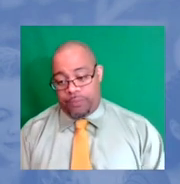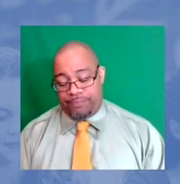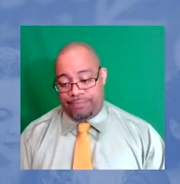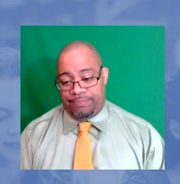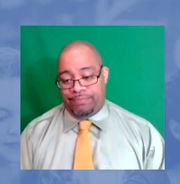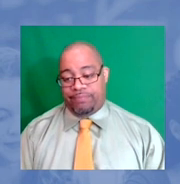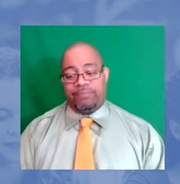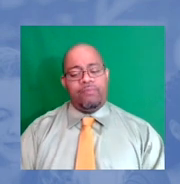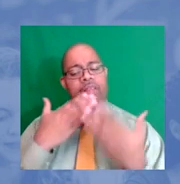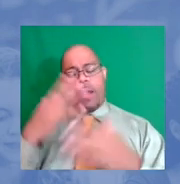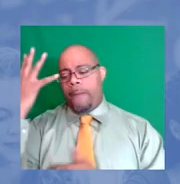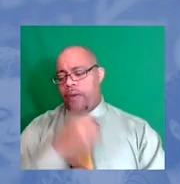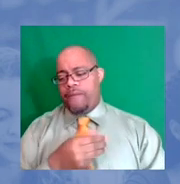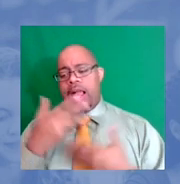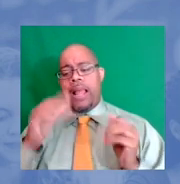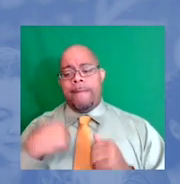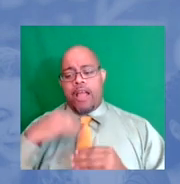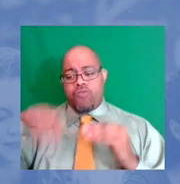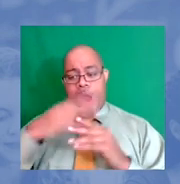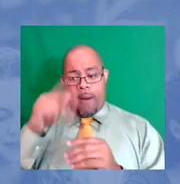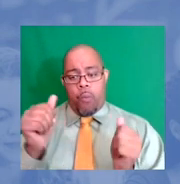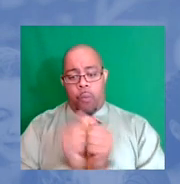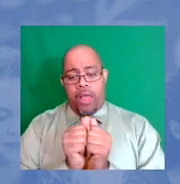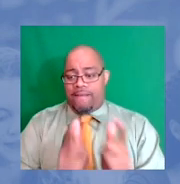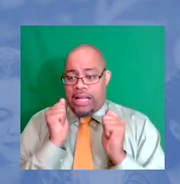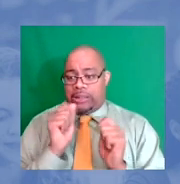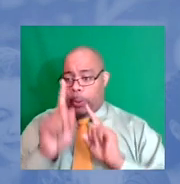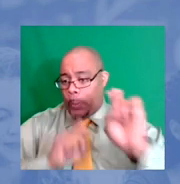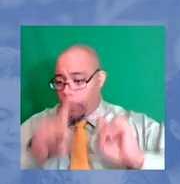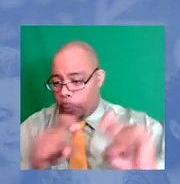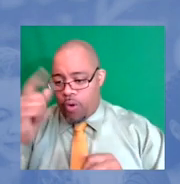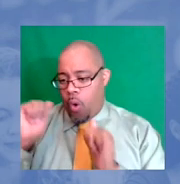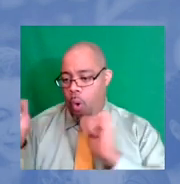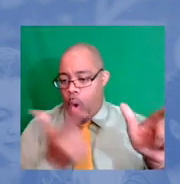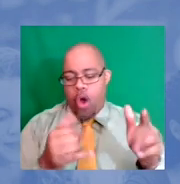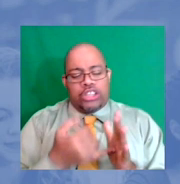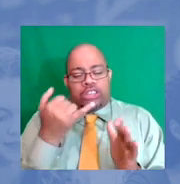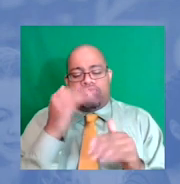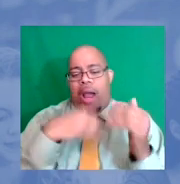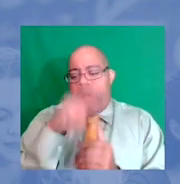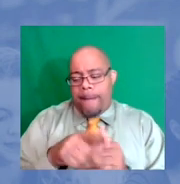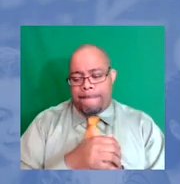LET ME WRAP WITH A LIGHTENING ROUND FOR ALL TO WRAP THIS AND IF YOU CAN ANSWER WHAT ADVICE